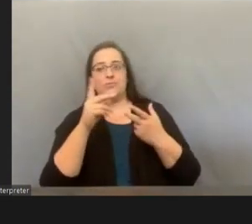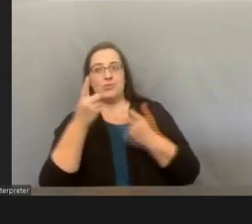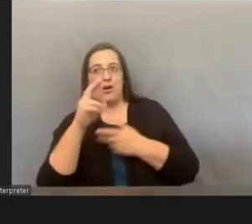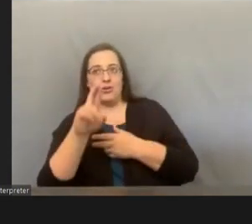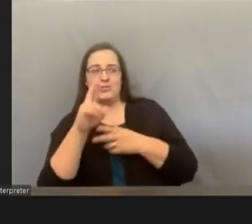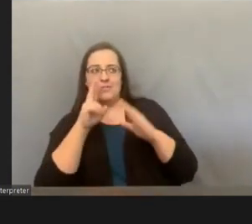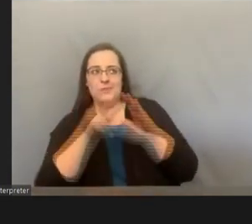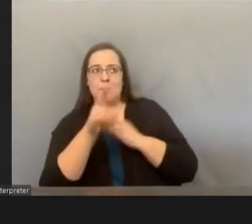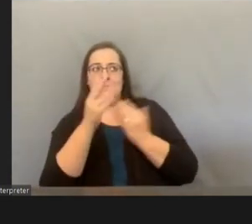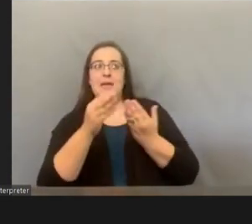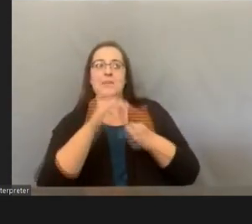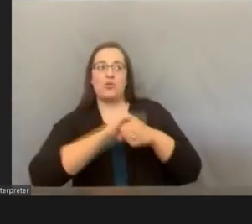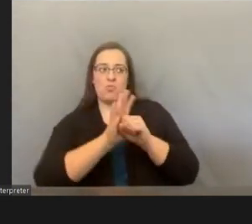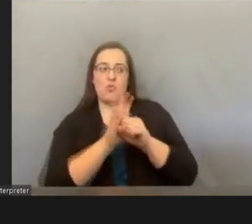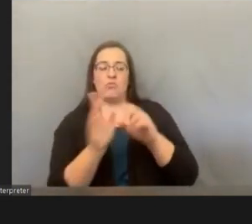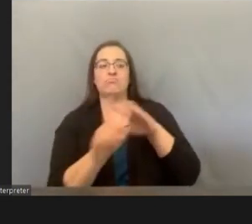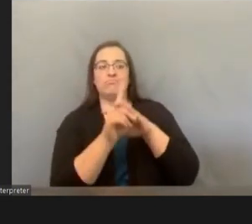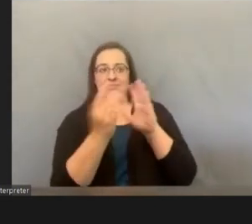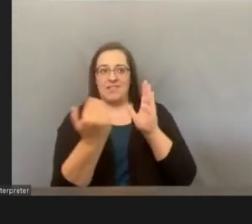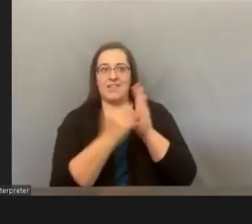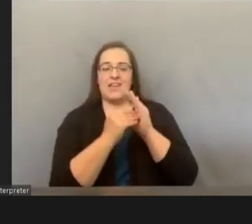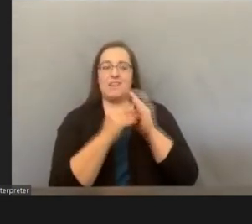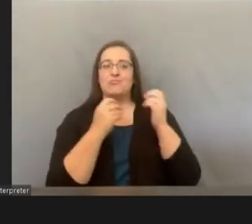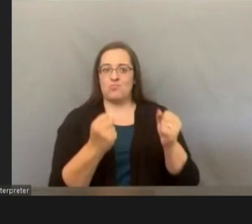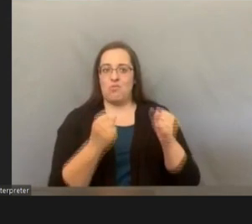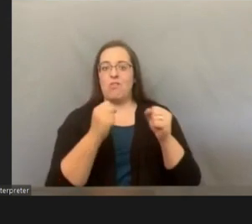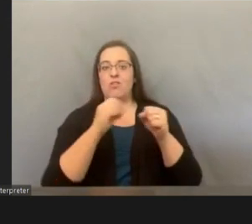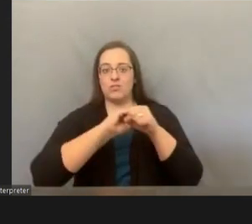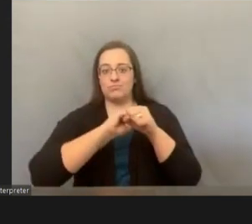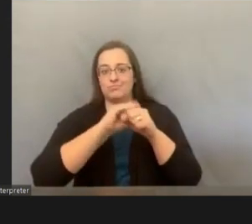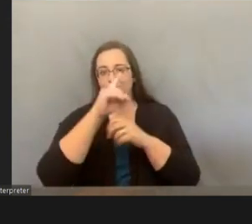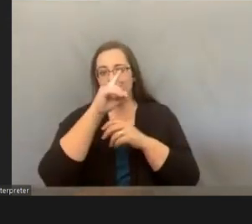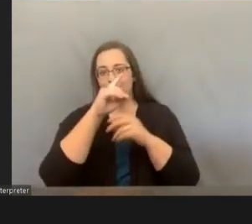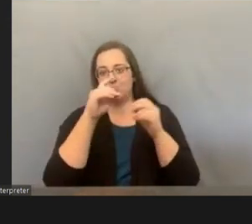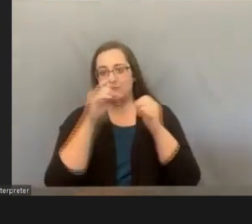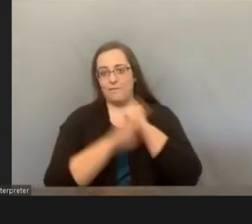OUT OF THIS CORONAVIRUS SEASON, STILL NOT KNOWING WHAT'S GOING TO HAPPEN IN THE WINTER SO